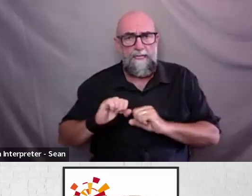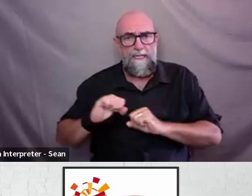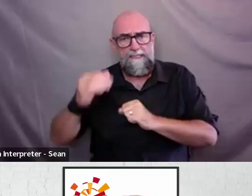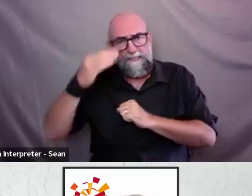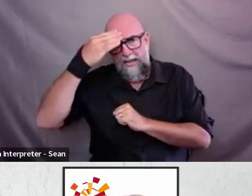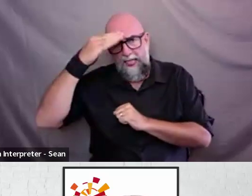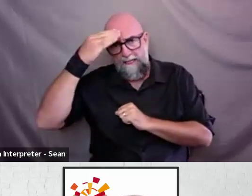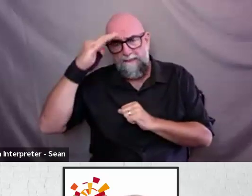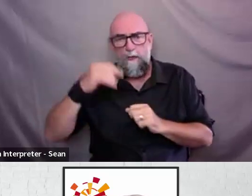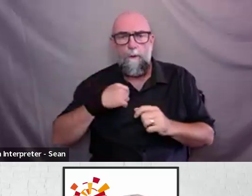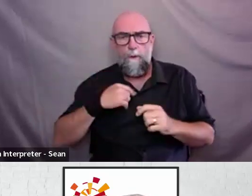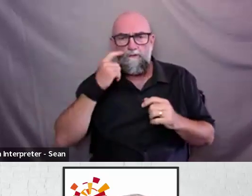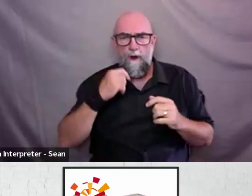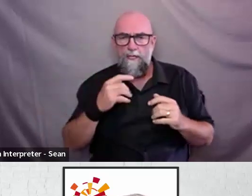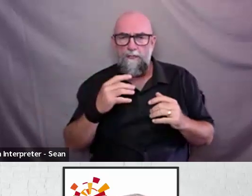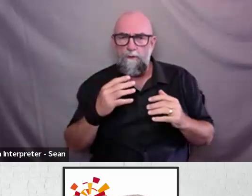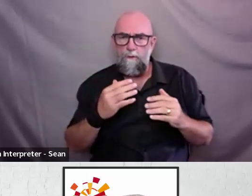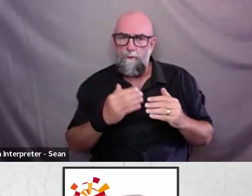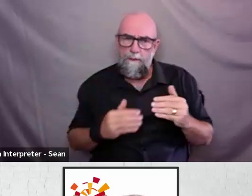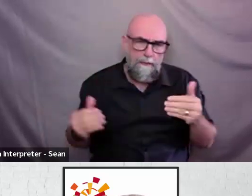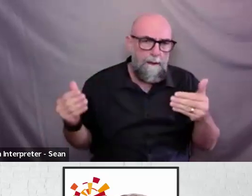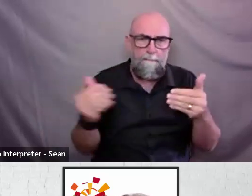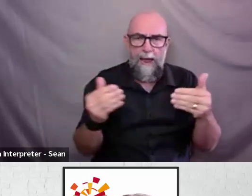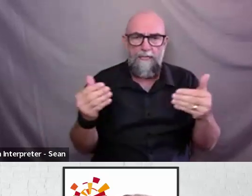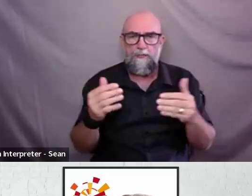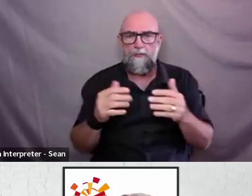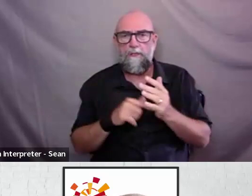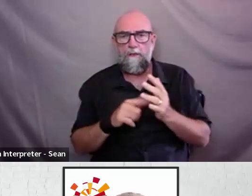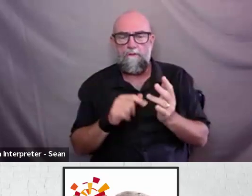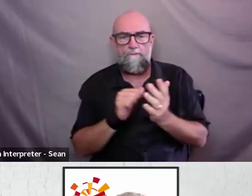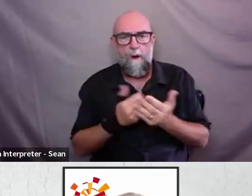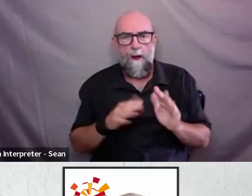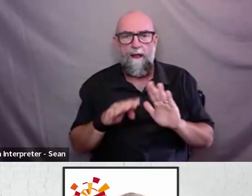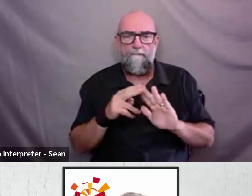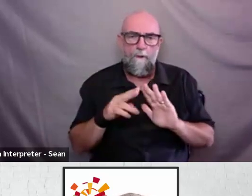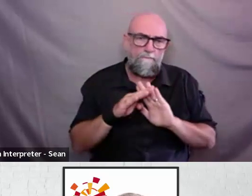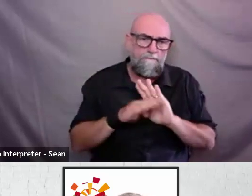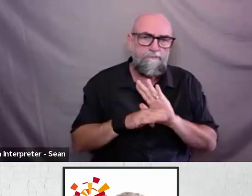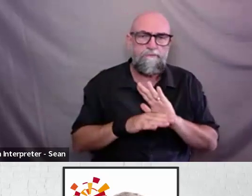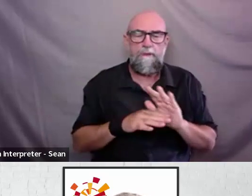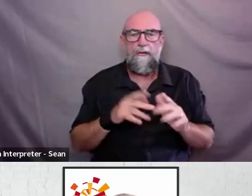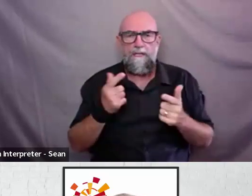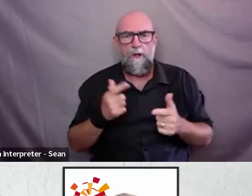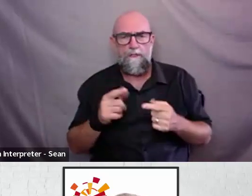careful kin , all living things, respect for others, responsibility for future generations and